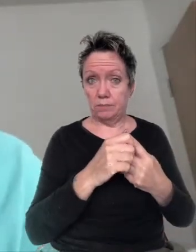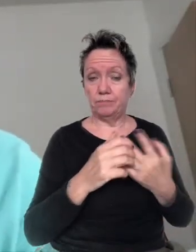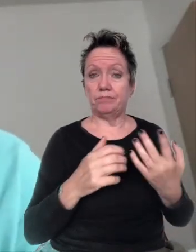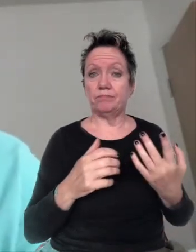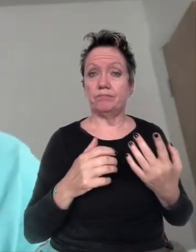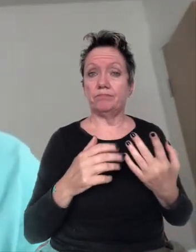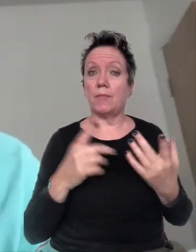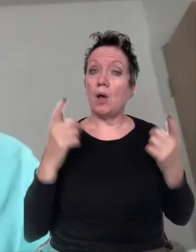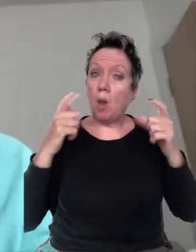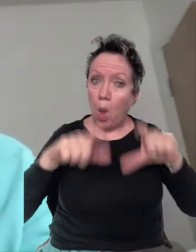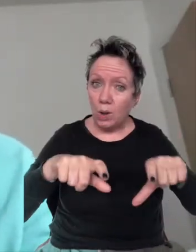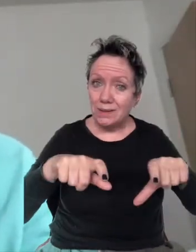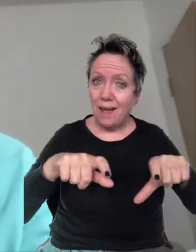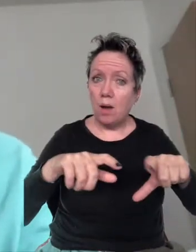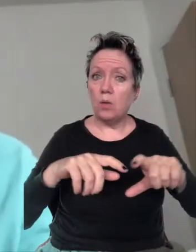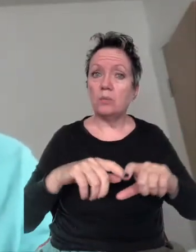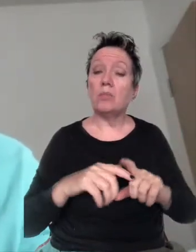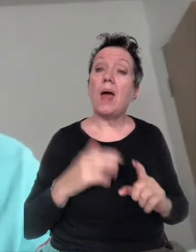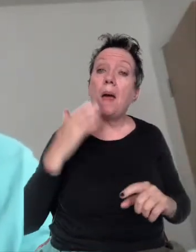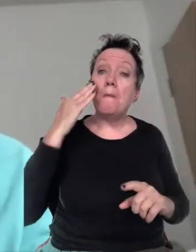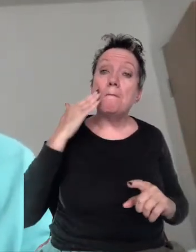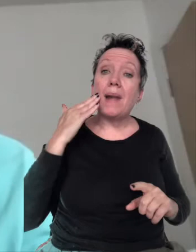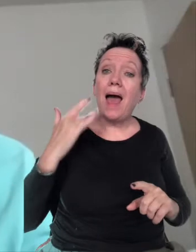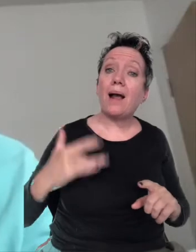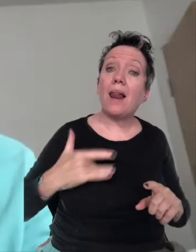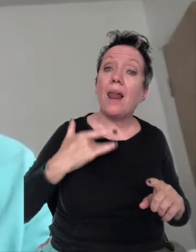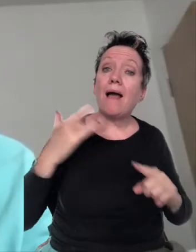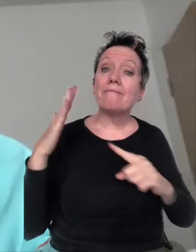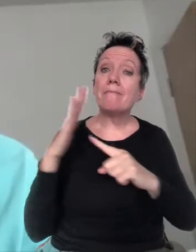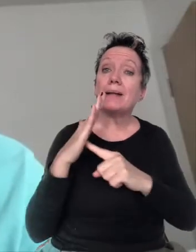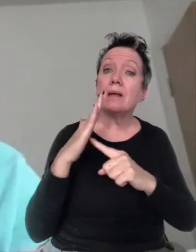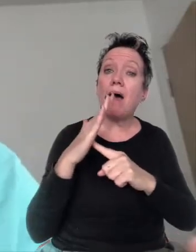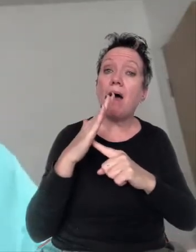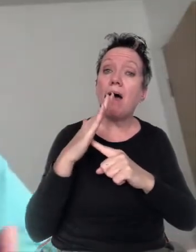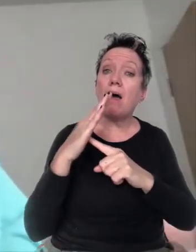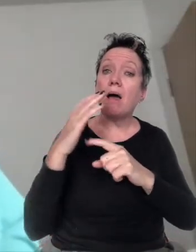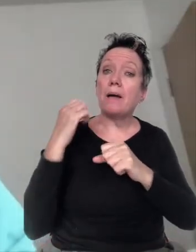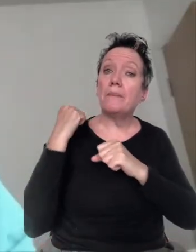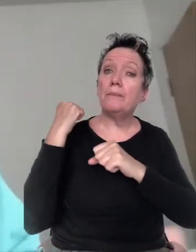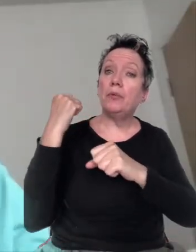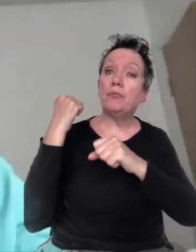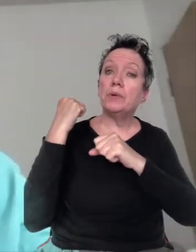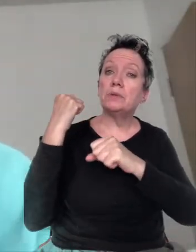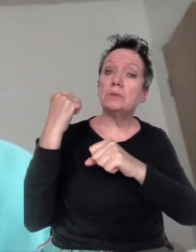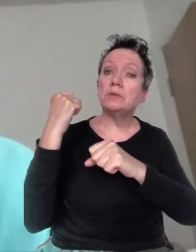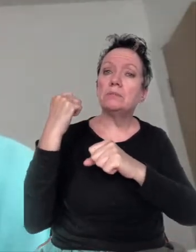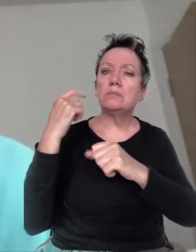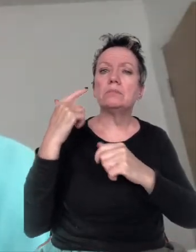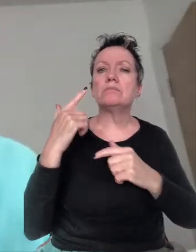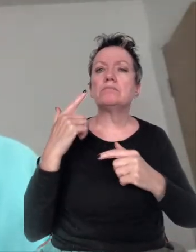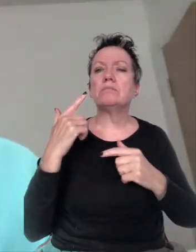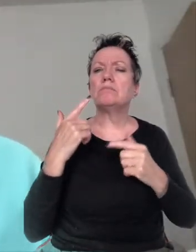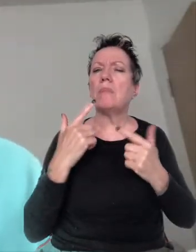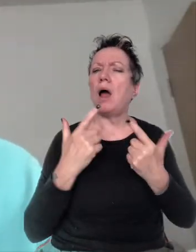lives matter movement had made. The large majority of people in the room, kind of re re look at themselves.